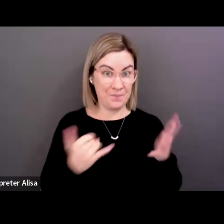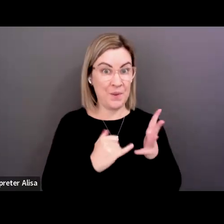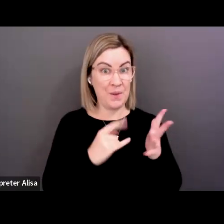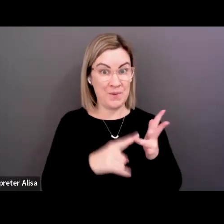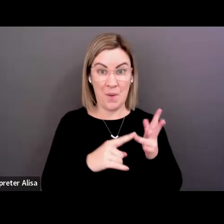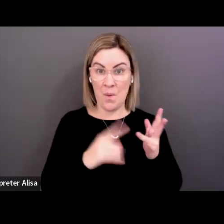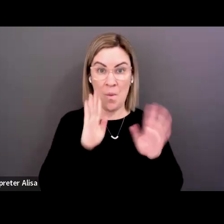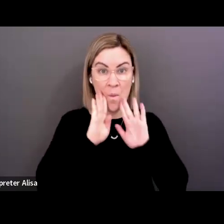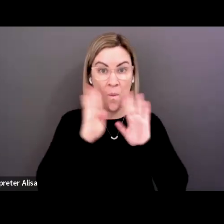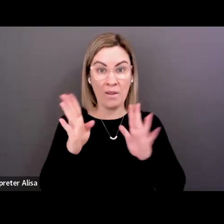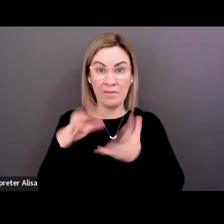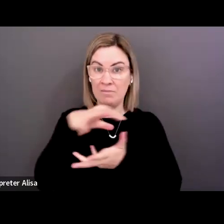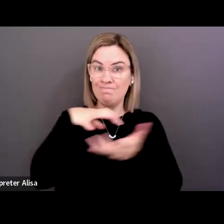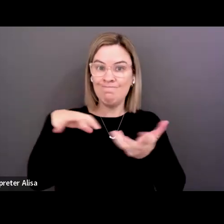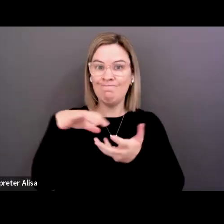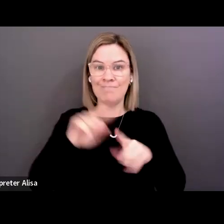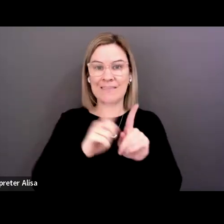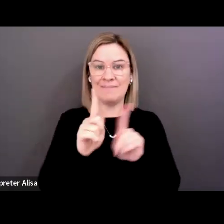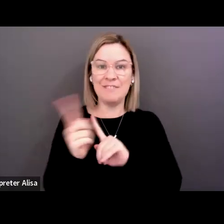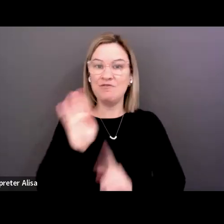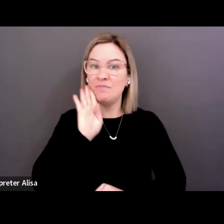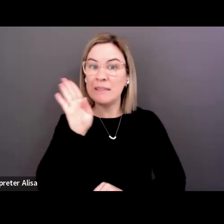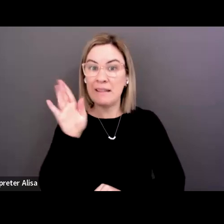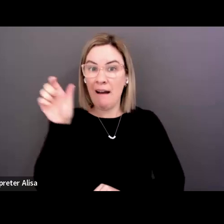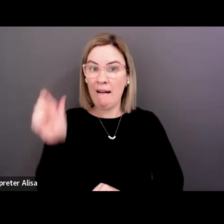projects, particularly around place-based practice.